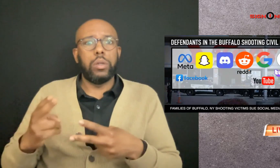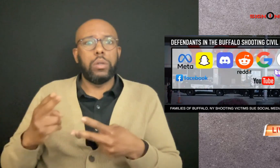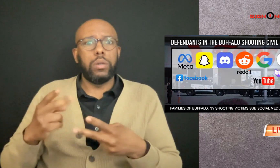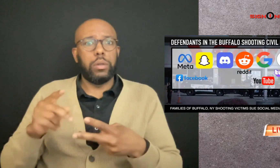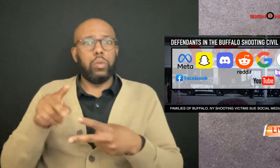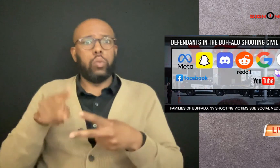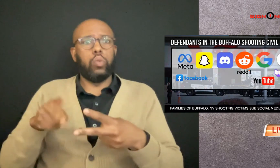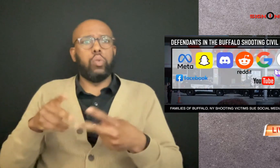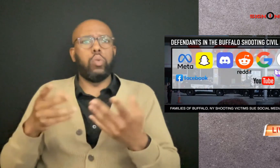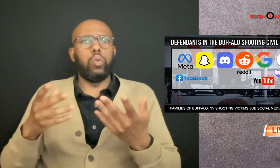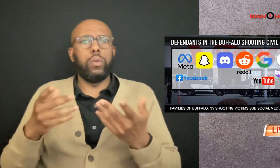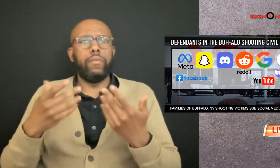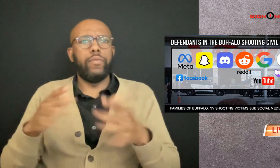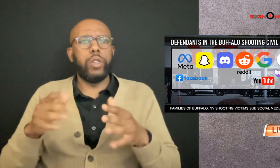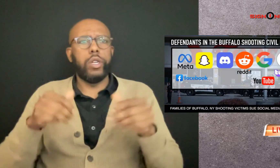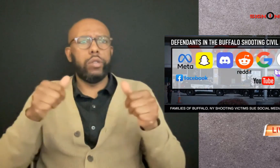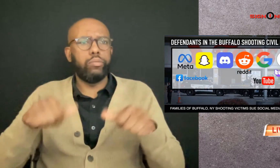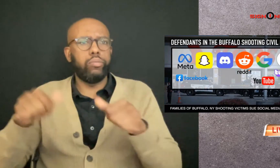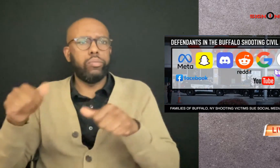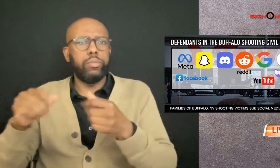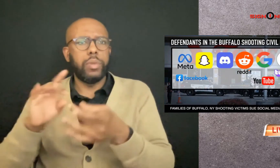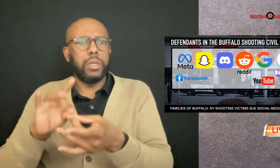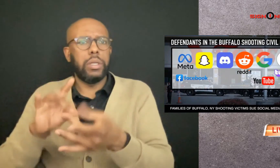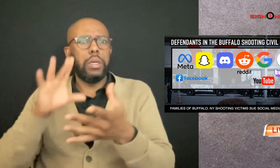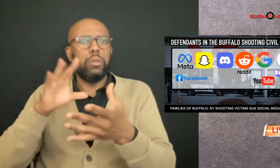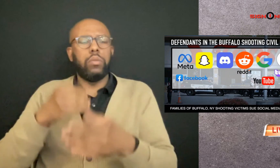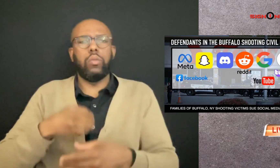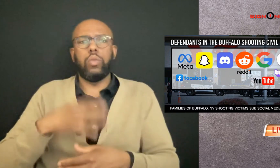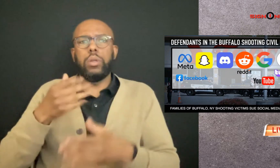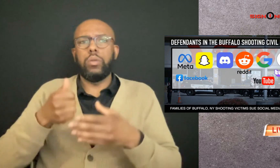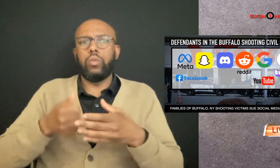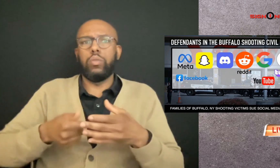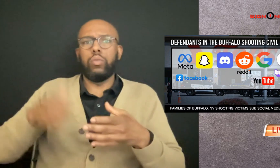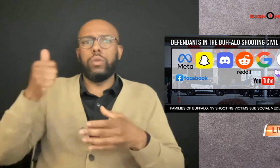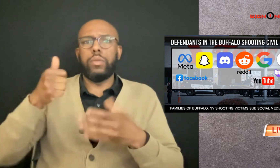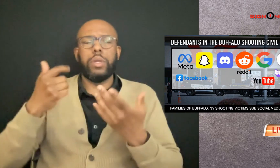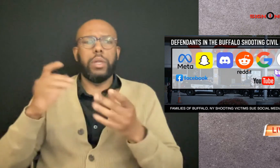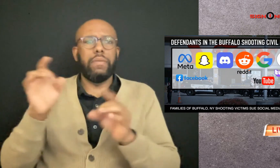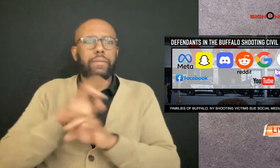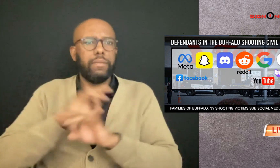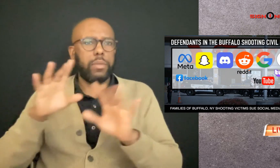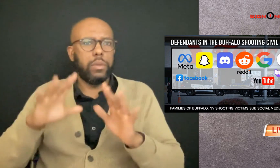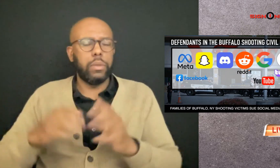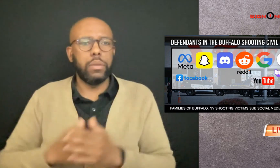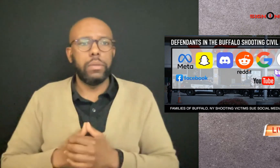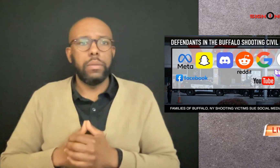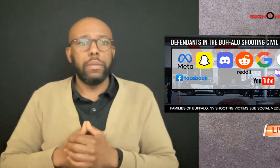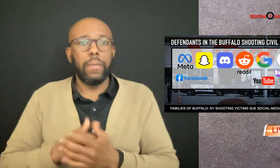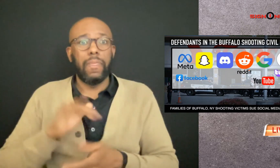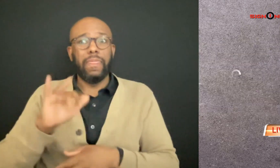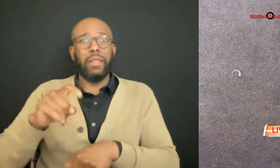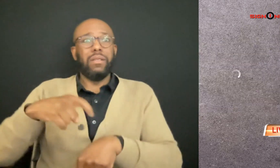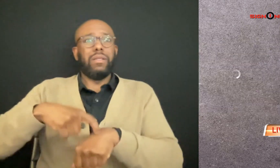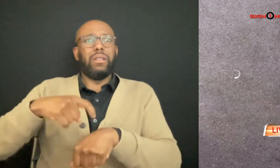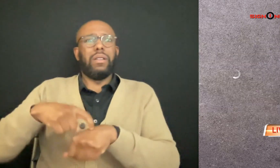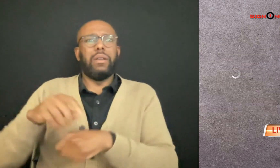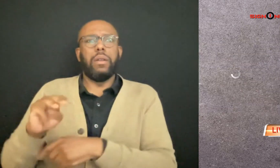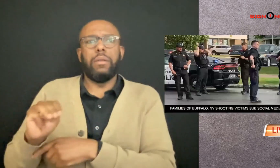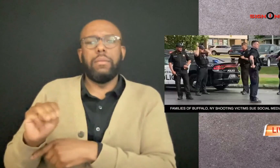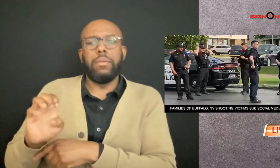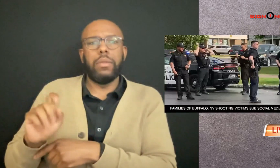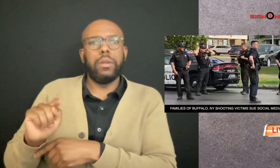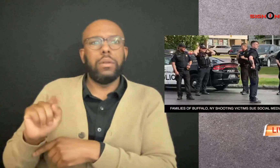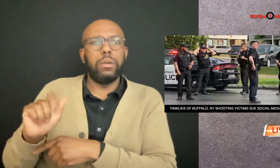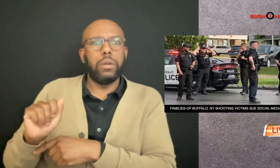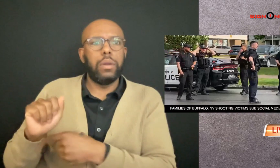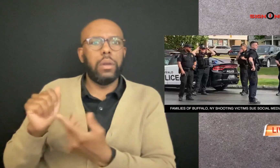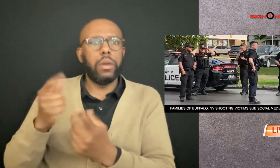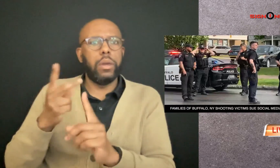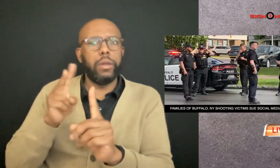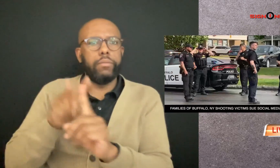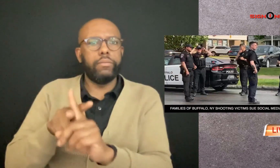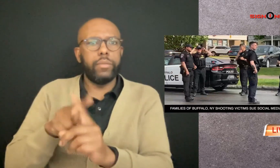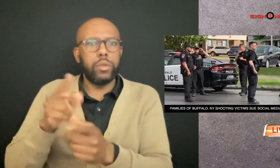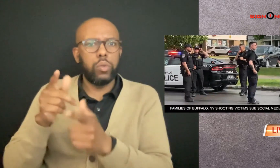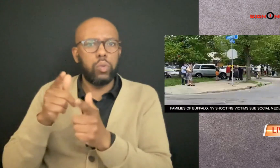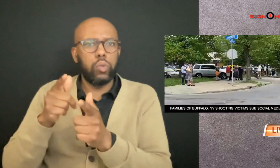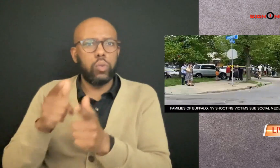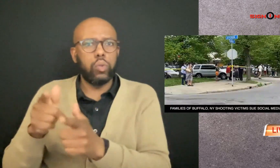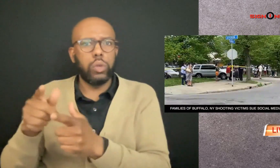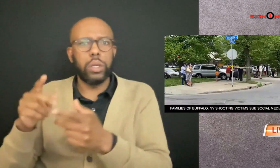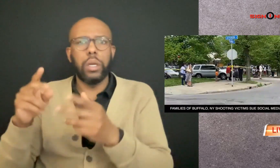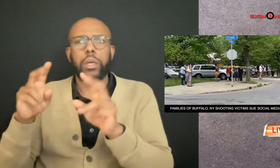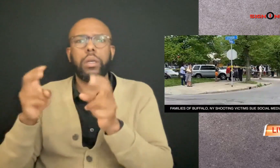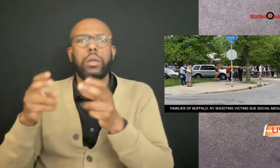issued statements denouncing white supremacy and violence